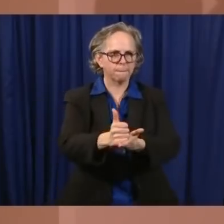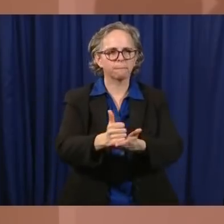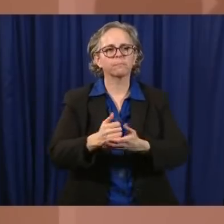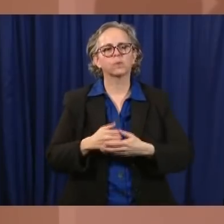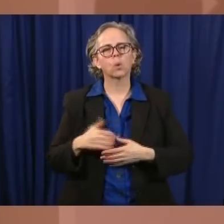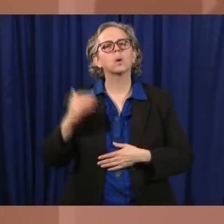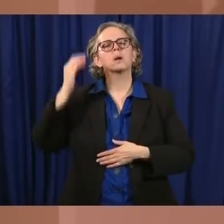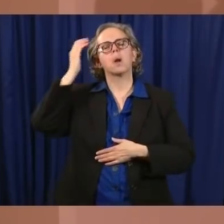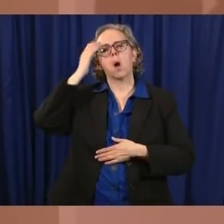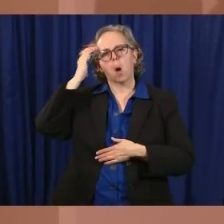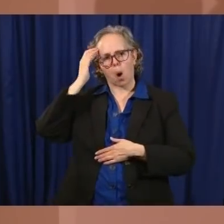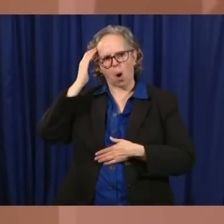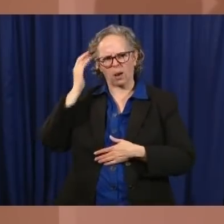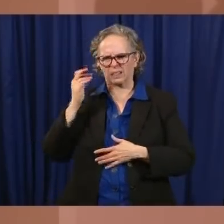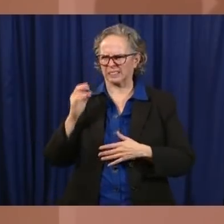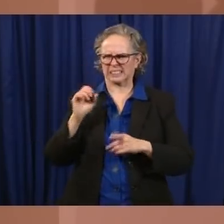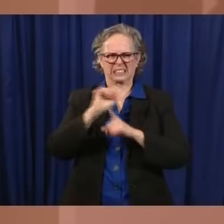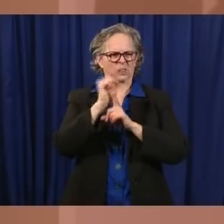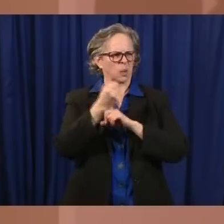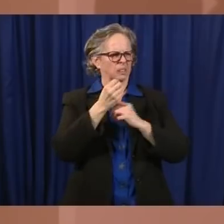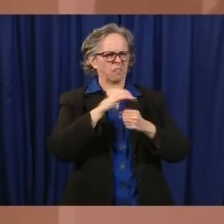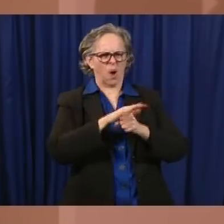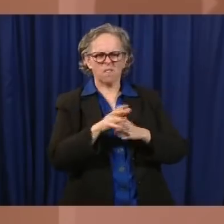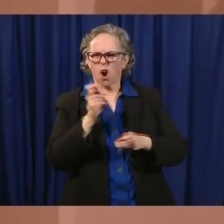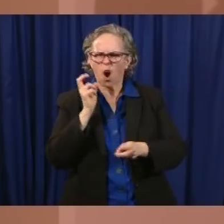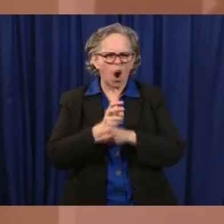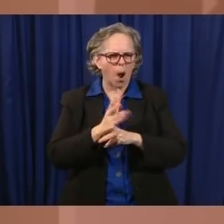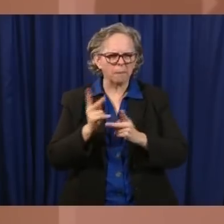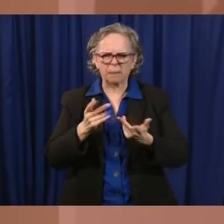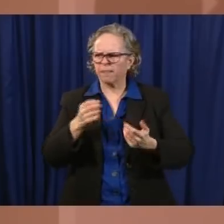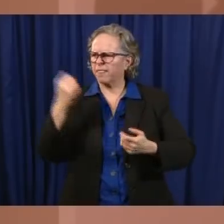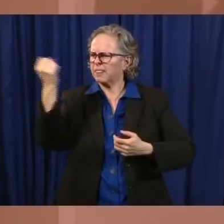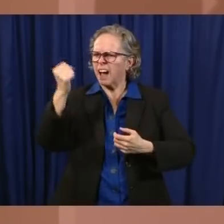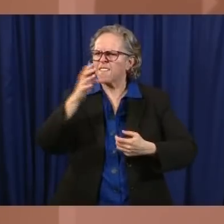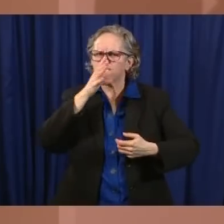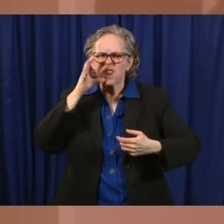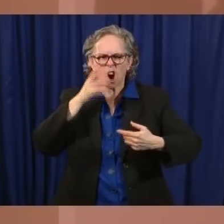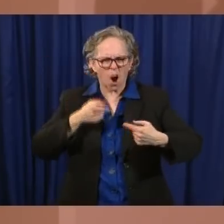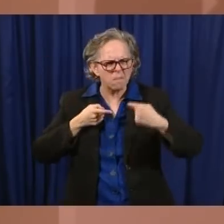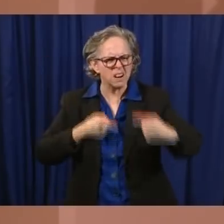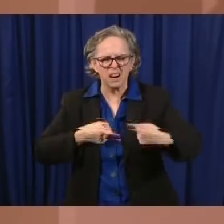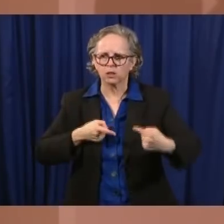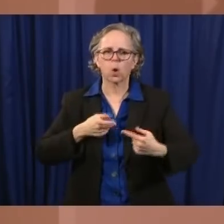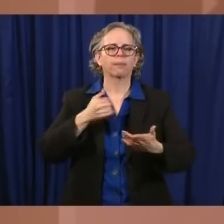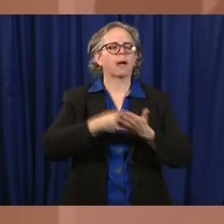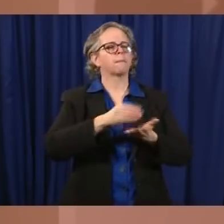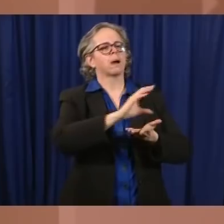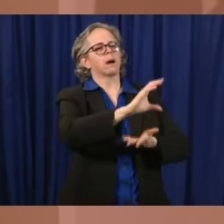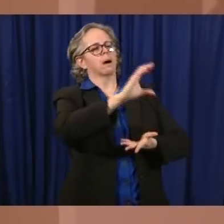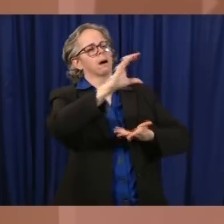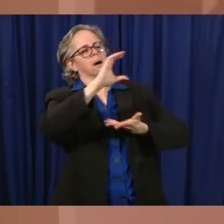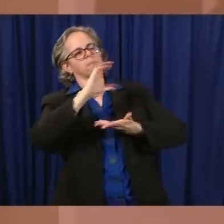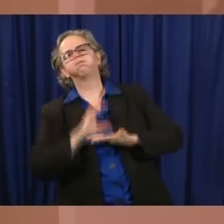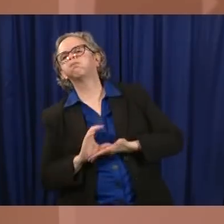PURCHASE COMMODITIES SUCH AS MILK TO DISTRIBUTE TO FOOD BANKS, WE KNOW THAT THE DYNAMICS OF THE CURRENT CIRCUMSTANCE HAS BEEN DIFFICULT